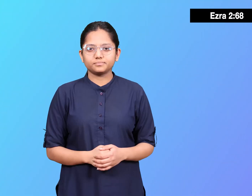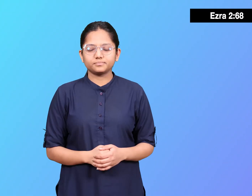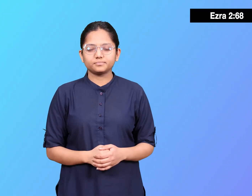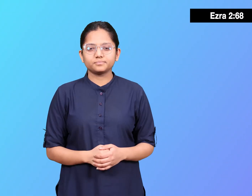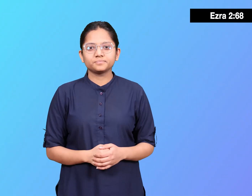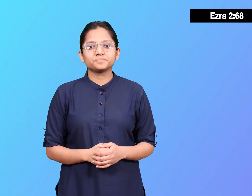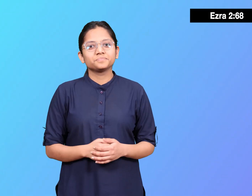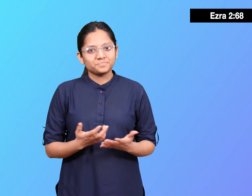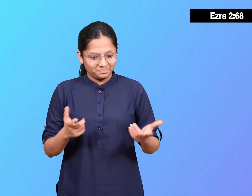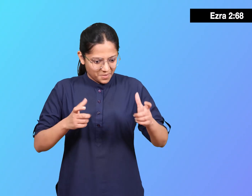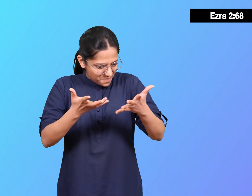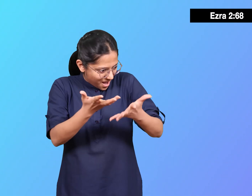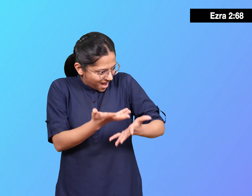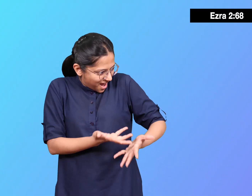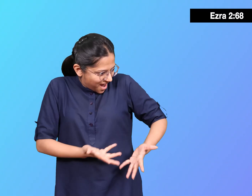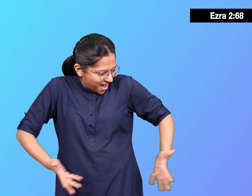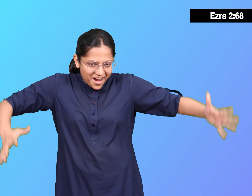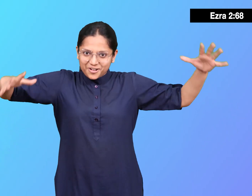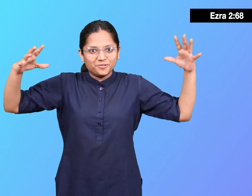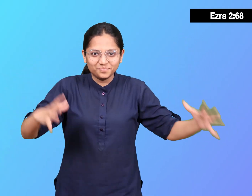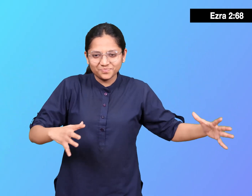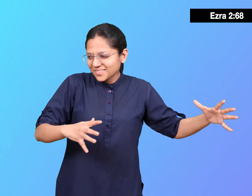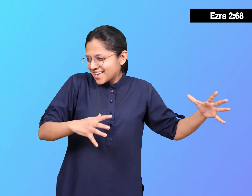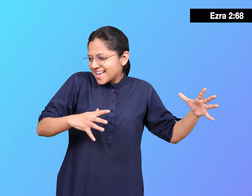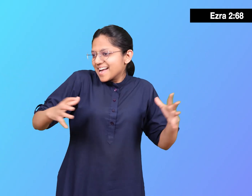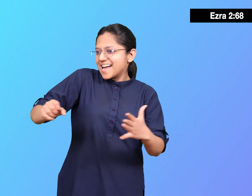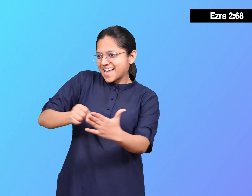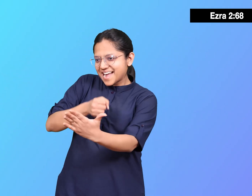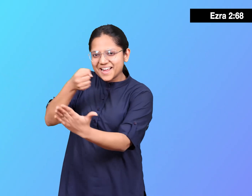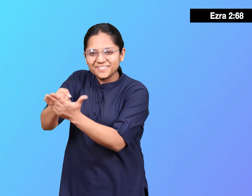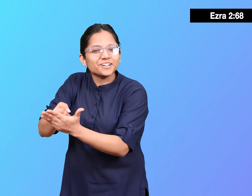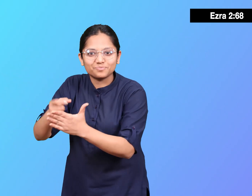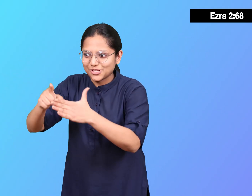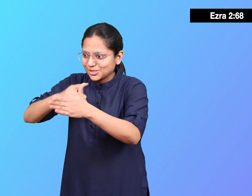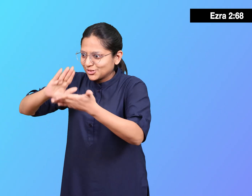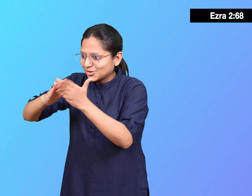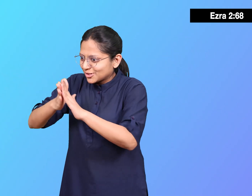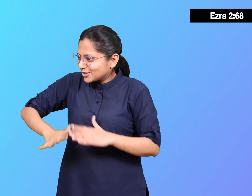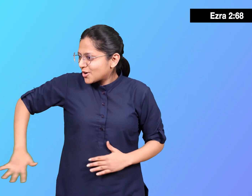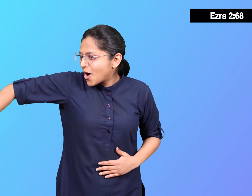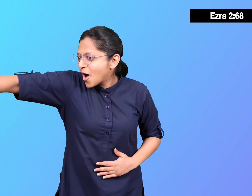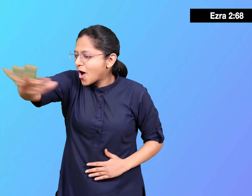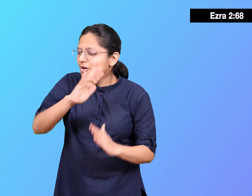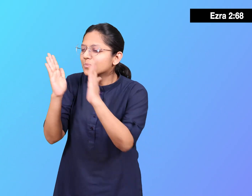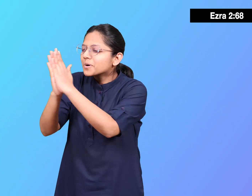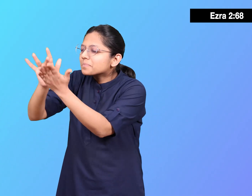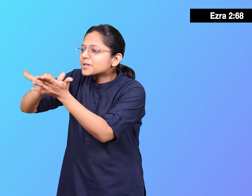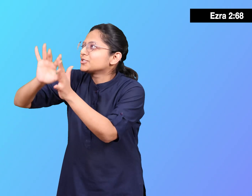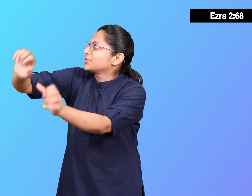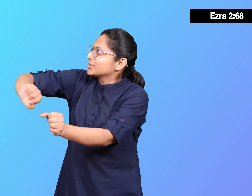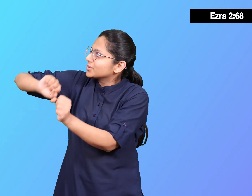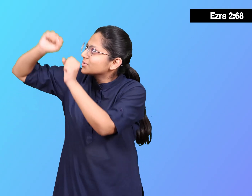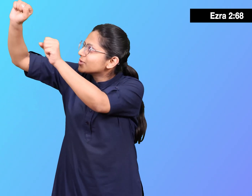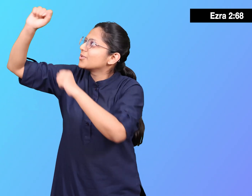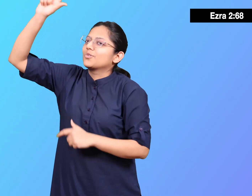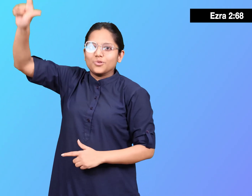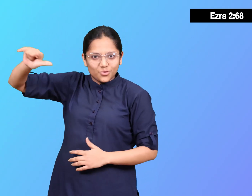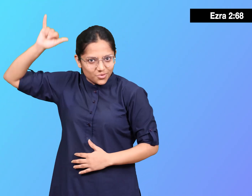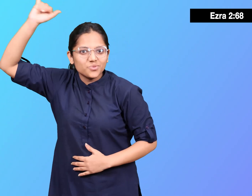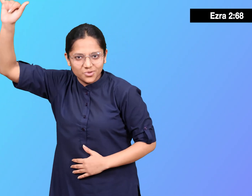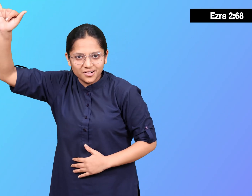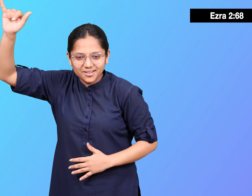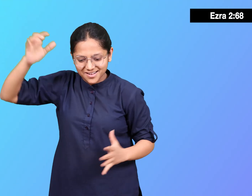When the group arrived at the place in Jerusalem where the LORD’s Temple had been,